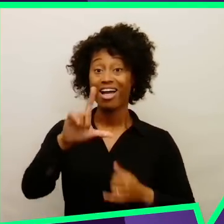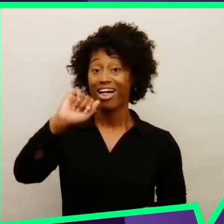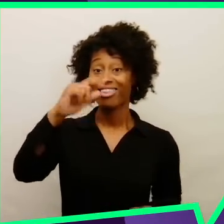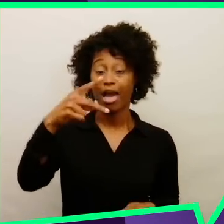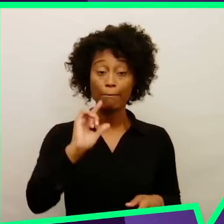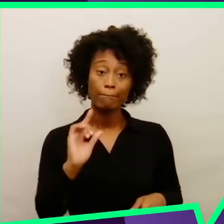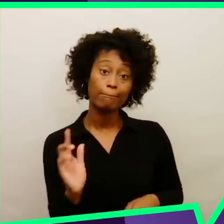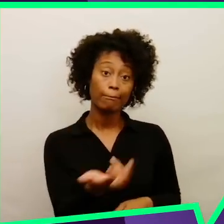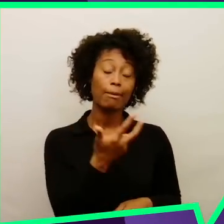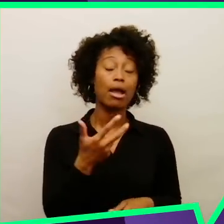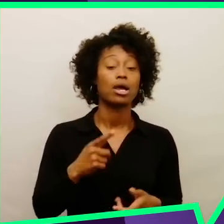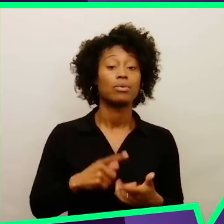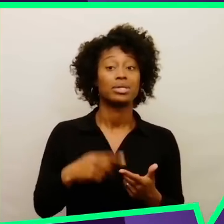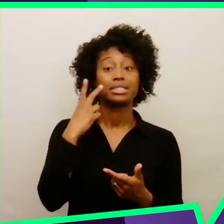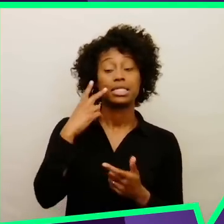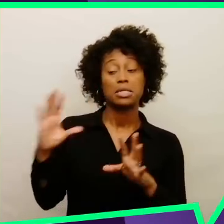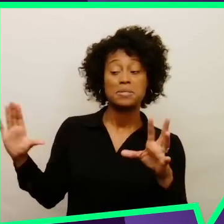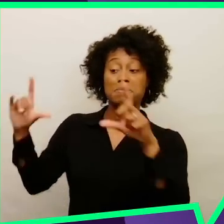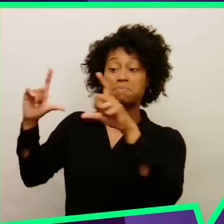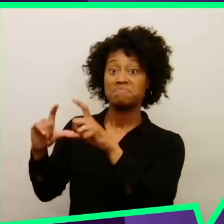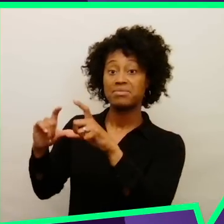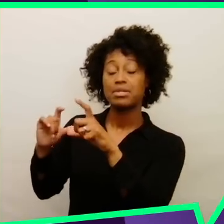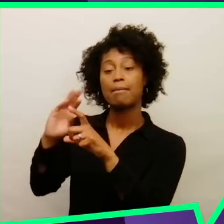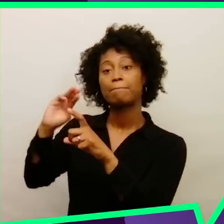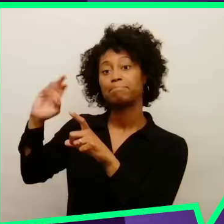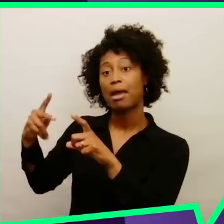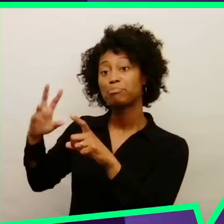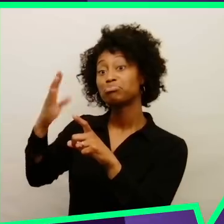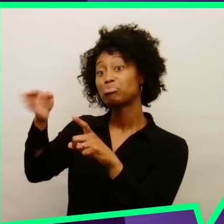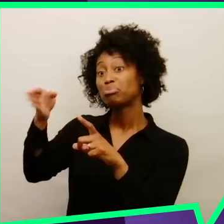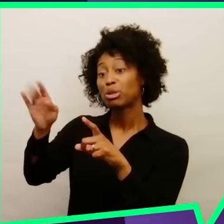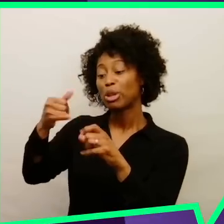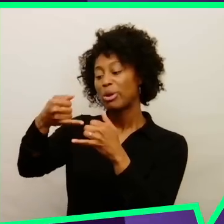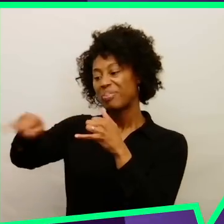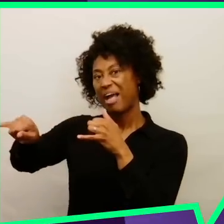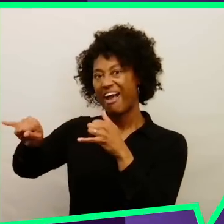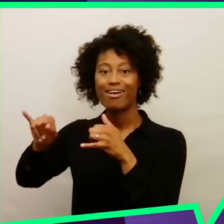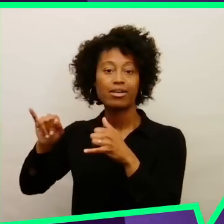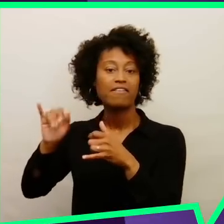And as you can see on that mini map, the blue is our final area.